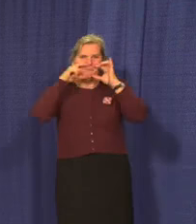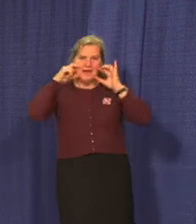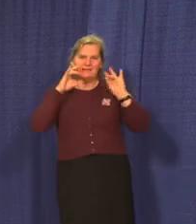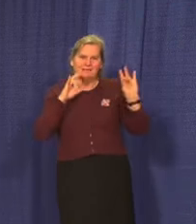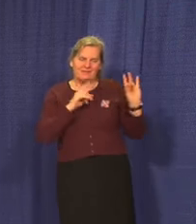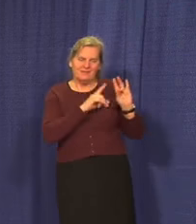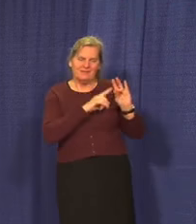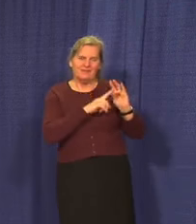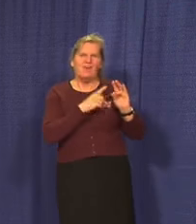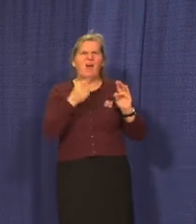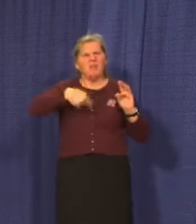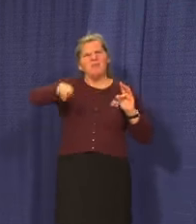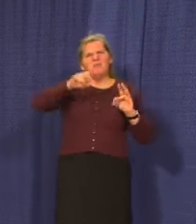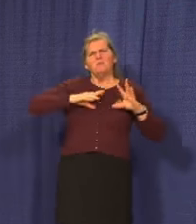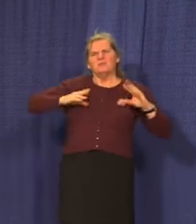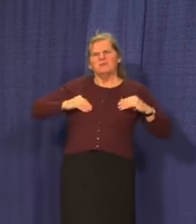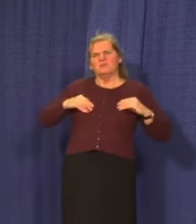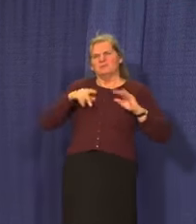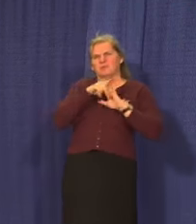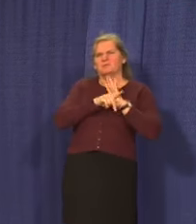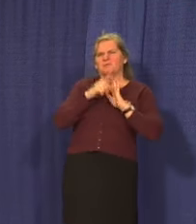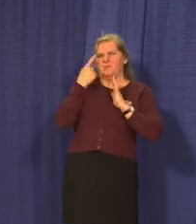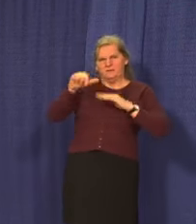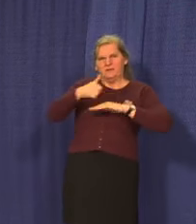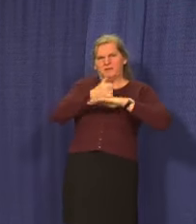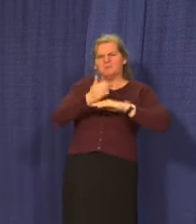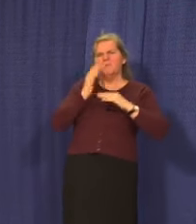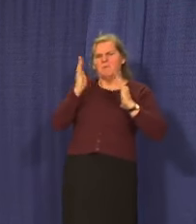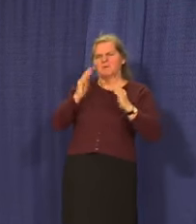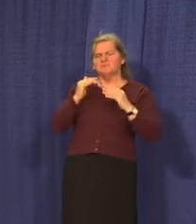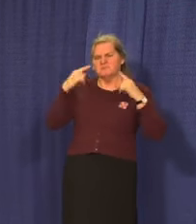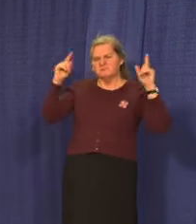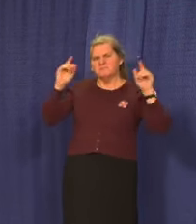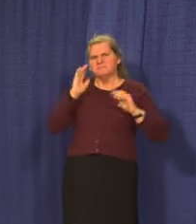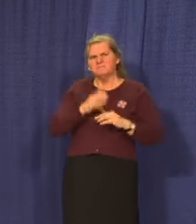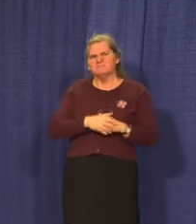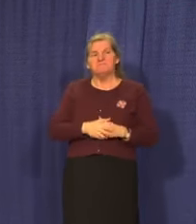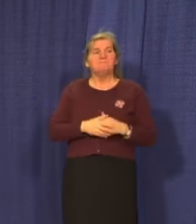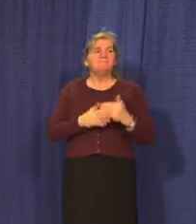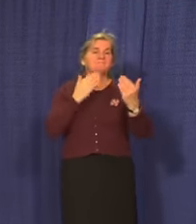ACCEPTING OF THIS PRACTICE. THANK YOU.